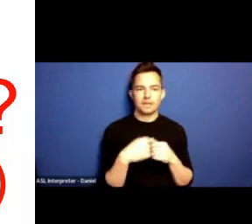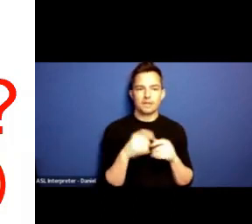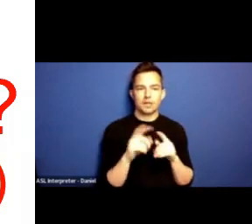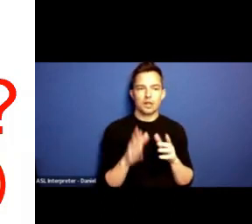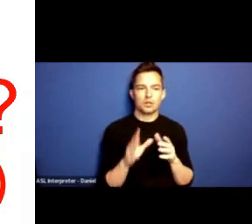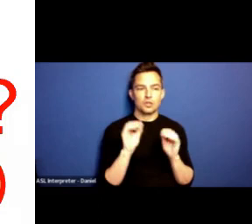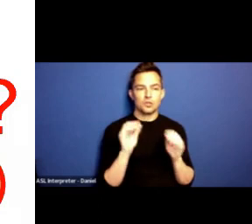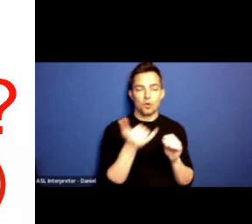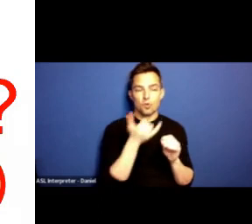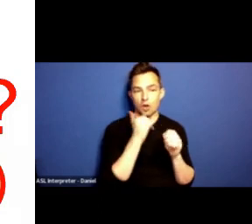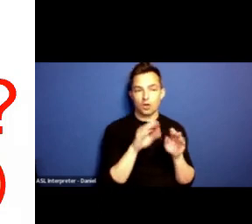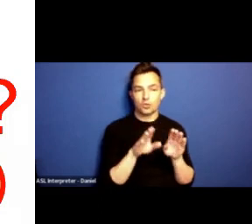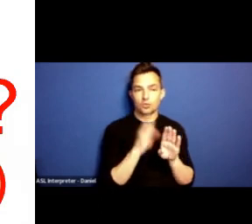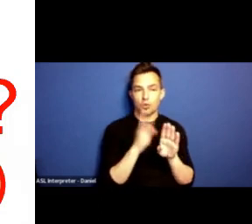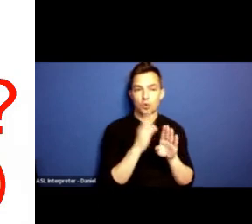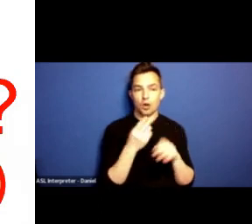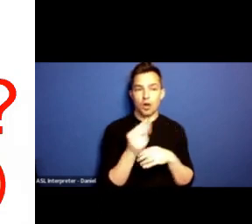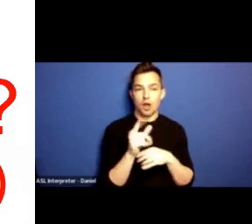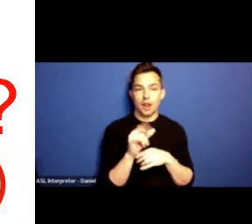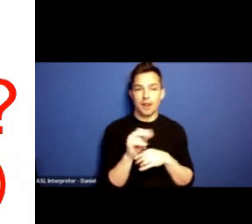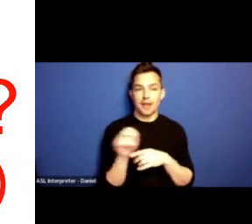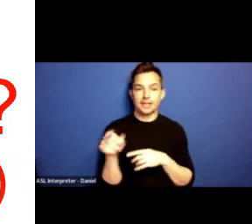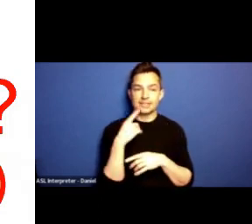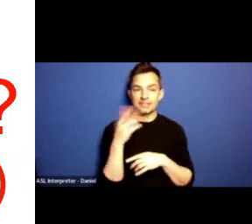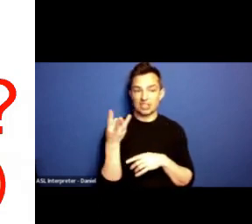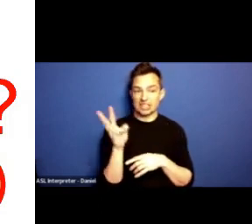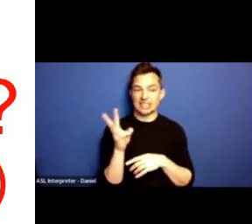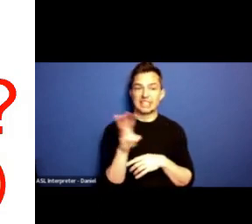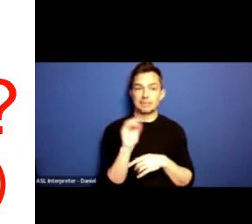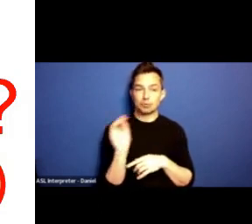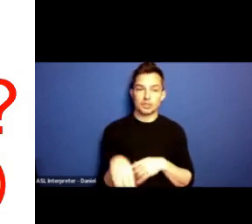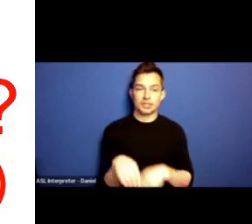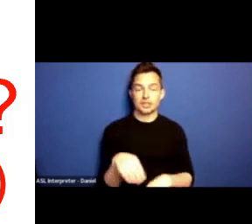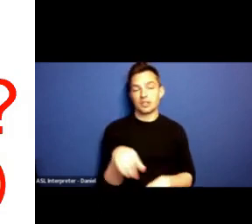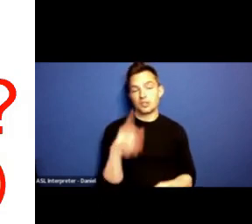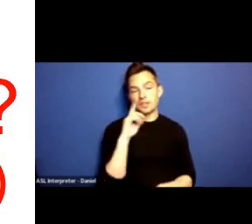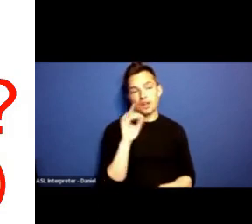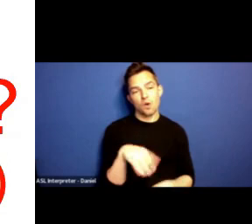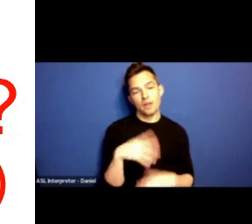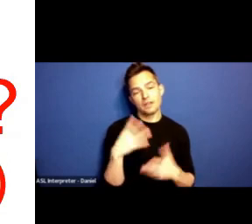Door hotline, it was some 16%. And while you might think Well, that's pretty equivalent, that's